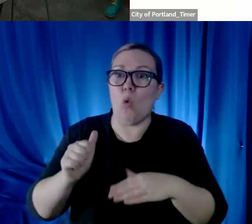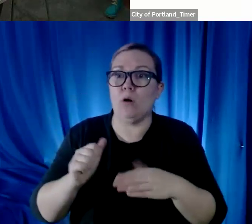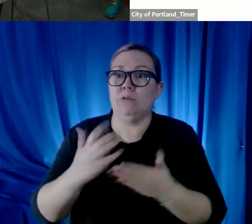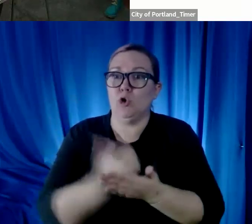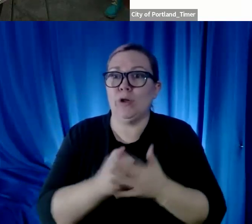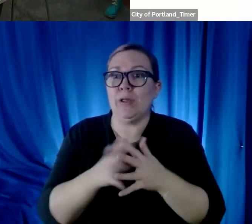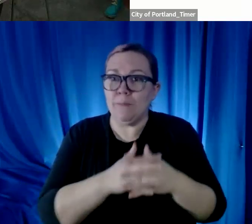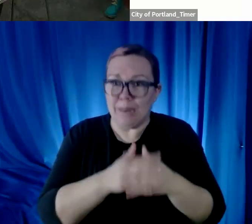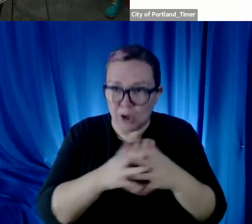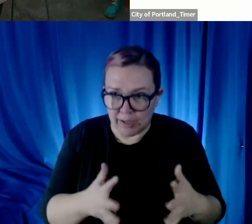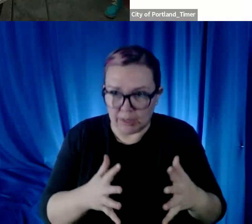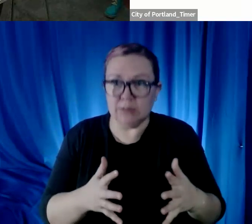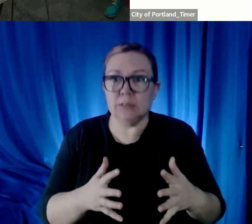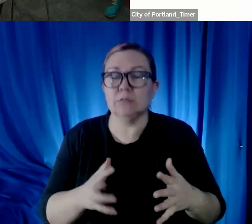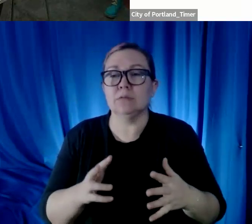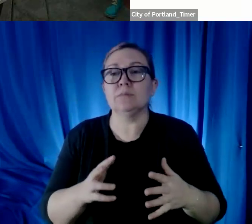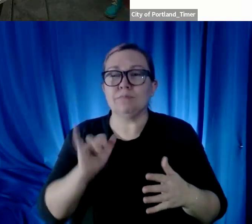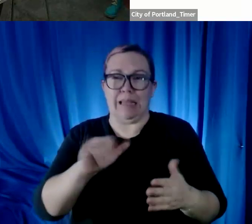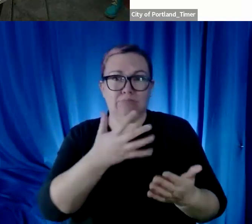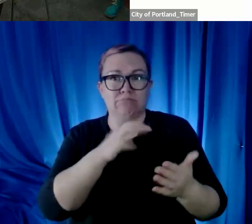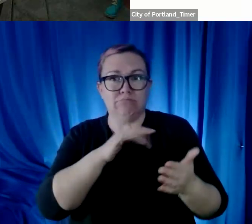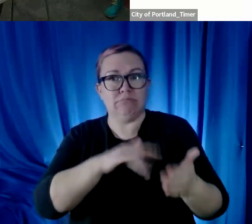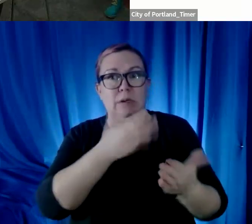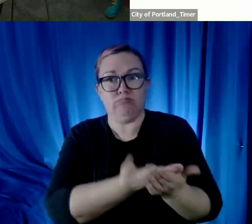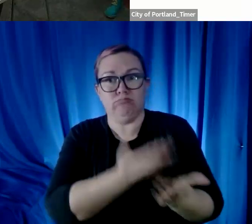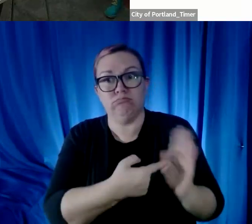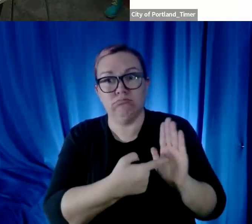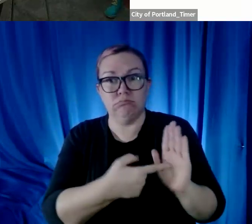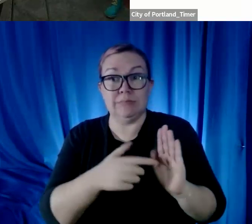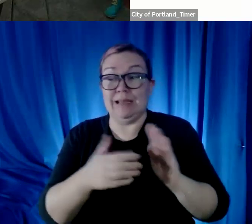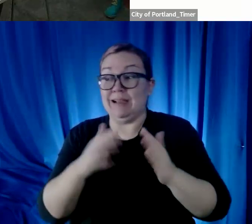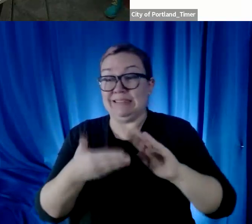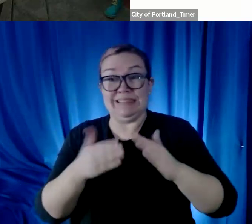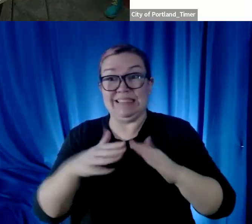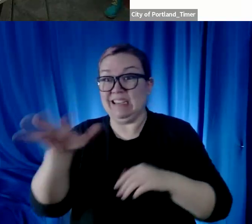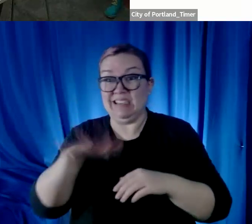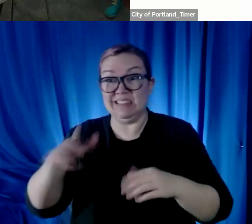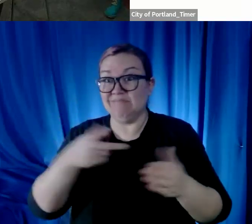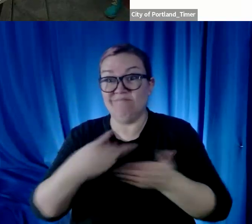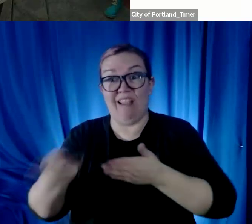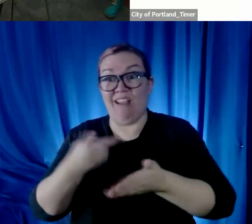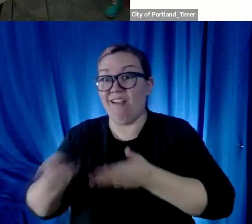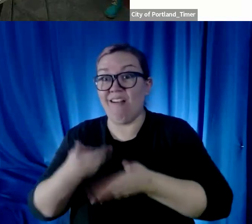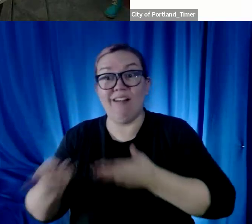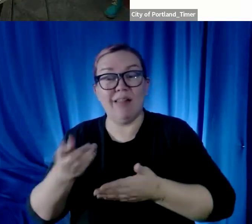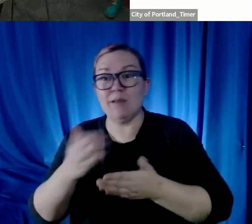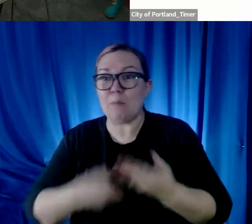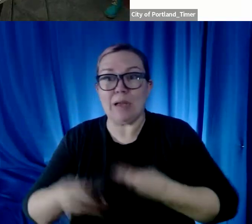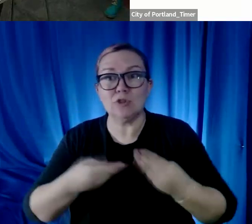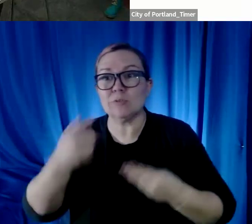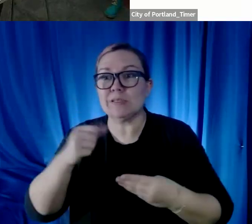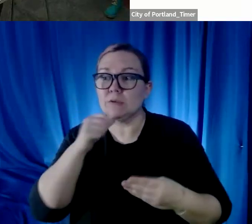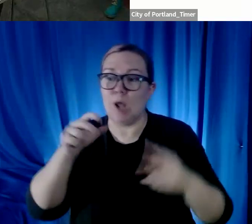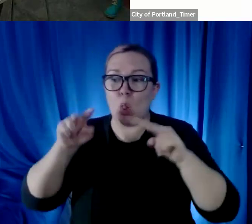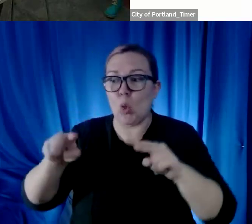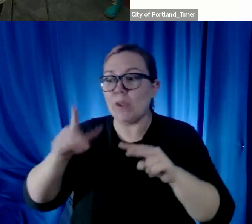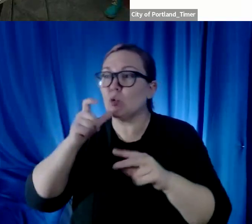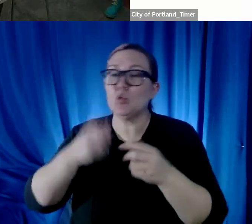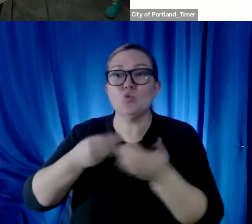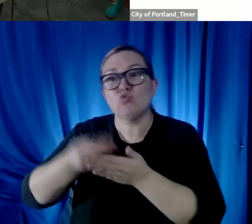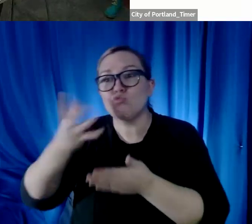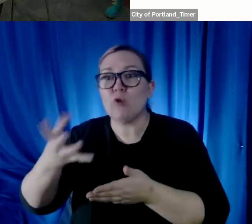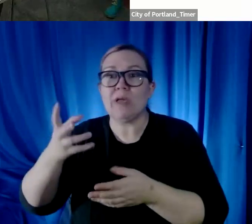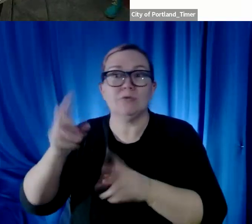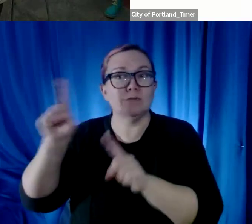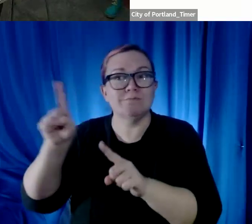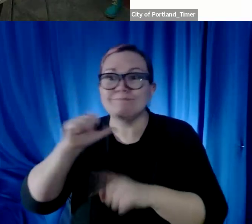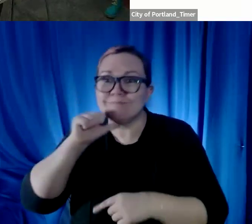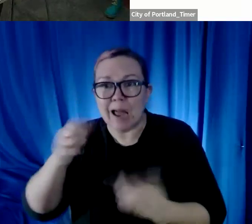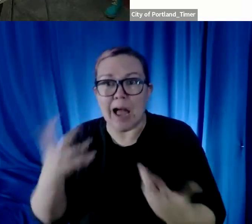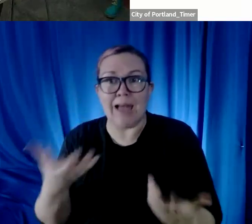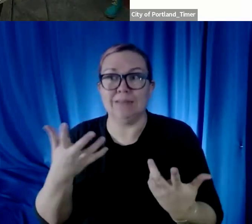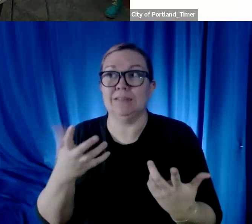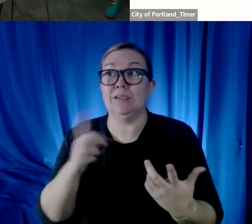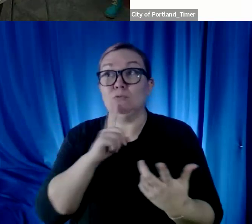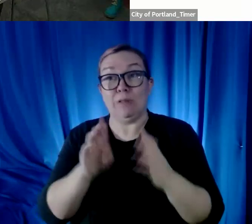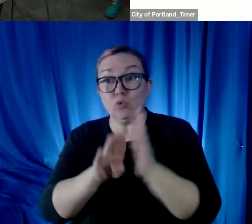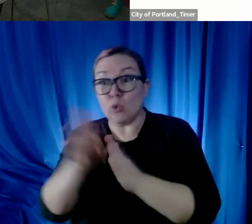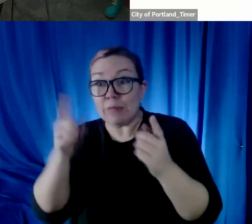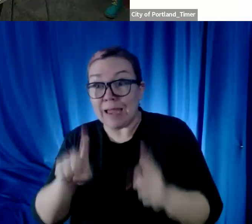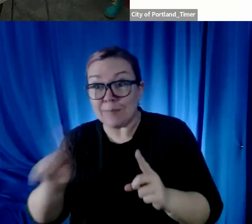For the Rand Institute. Cities all over the country have failing budgets and cannot find money because they aren't looking in the pockets of the wealthy. We know that the greatest economic growth in this country came when income taxes were at 90%.